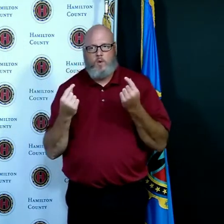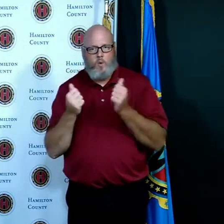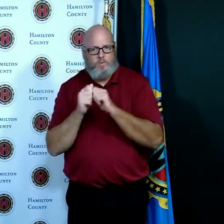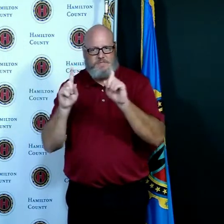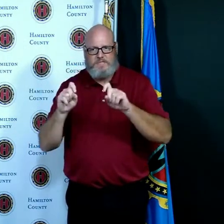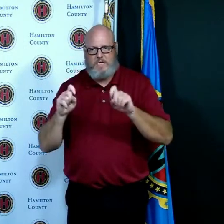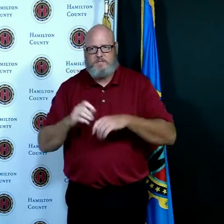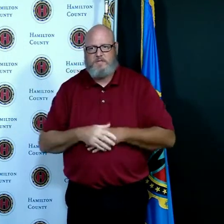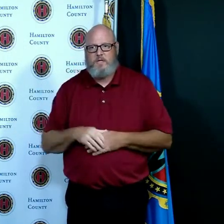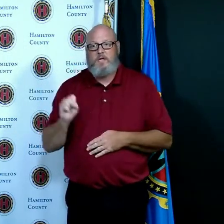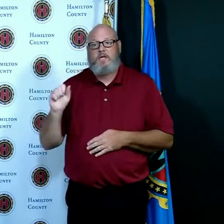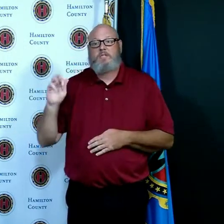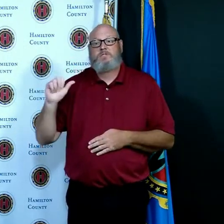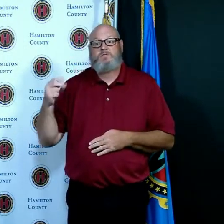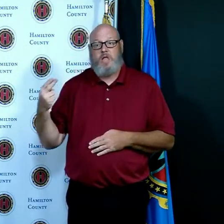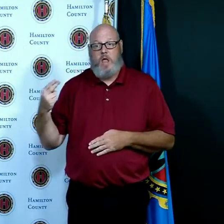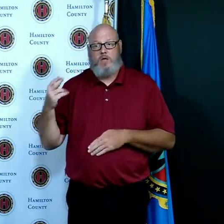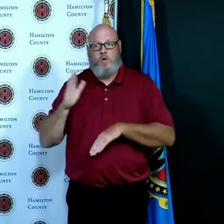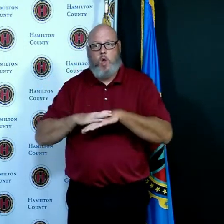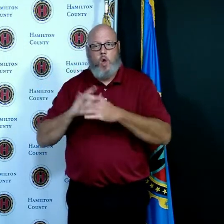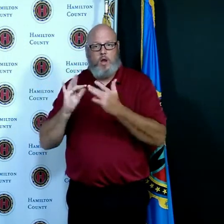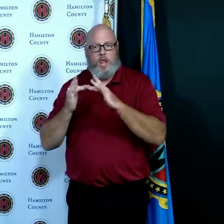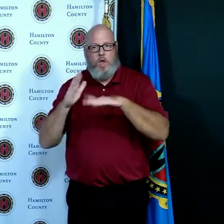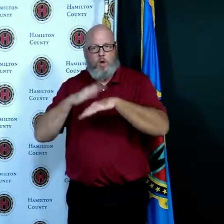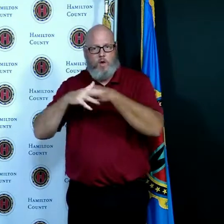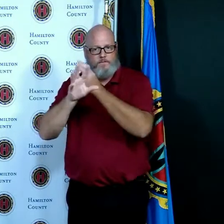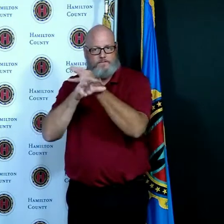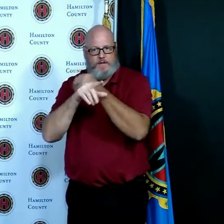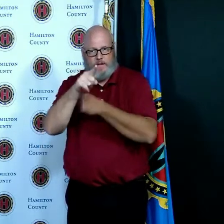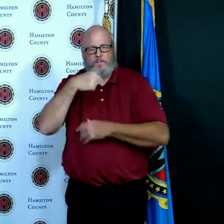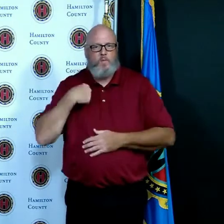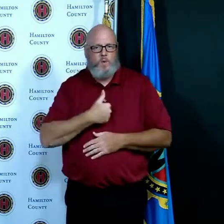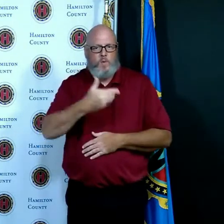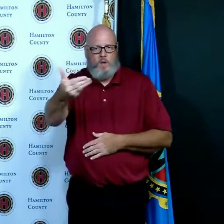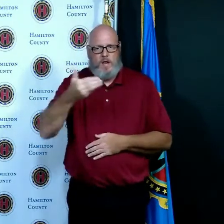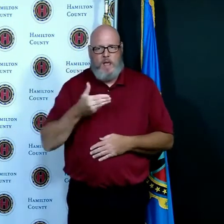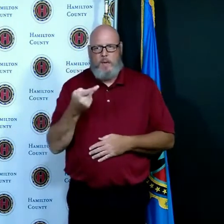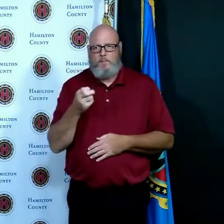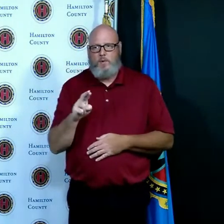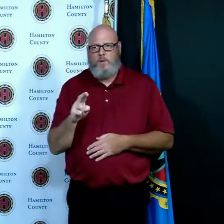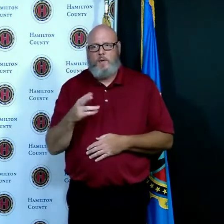welcome please talk to us about Test and Protect yes